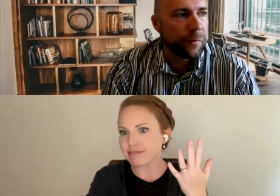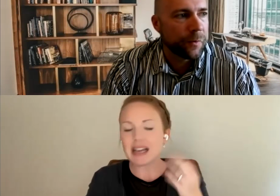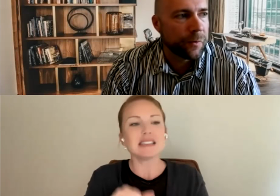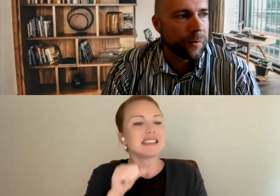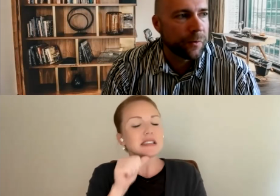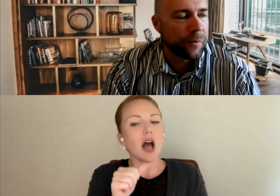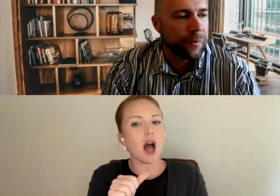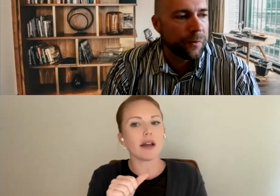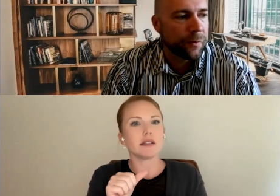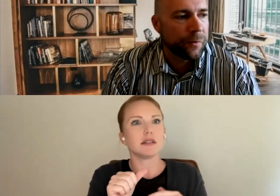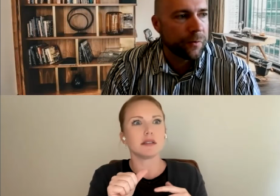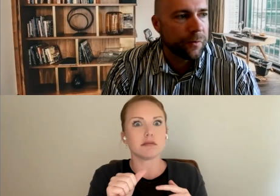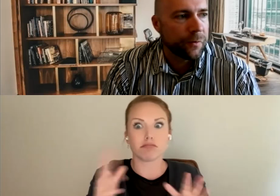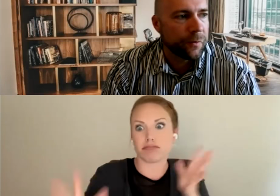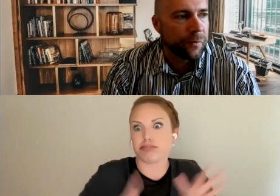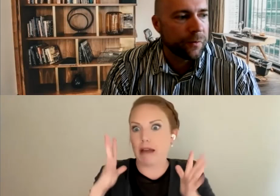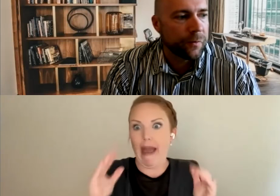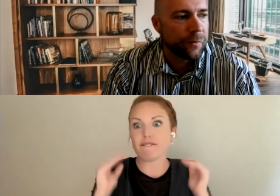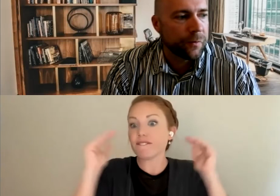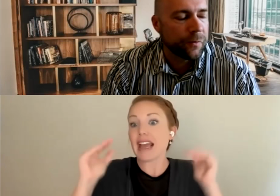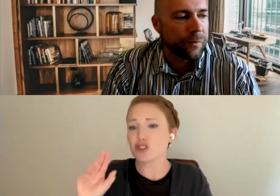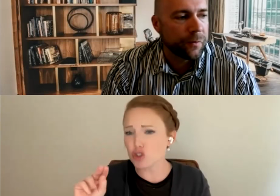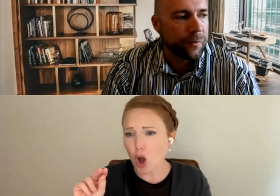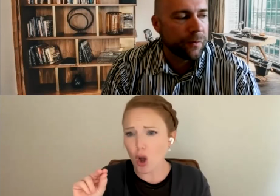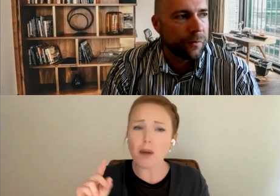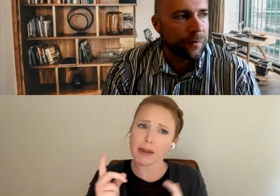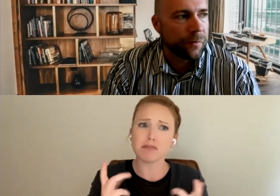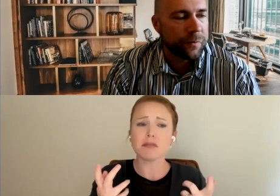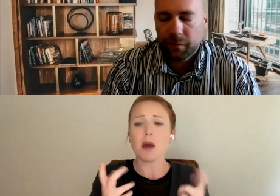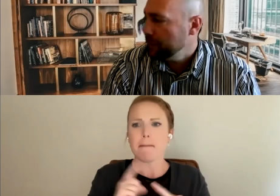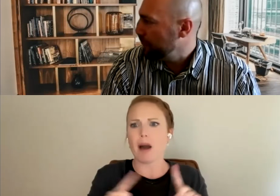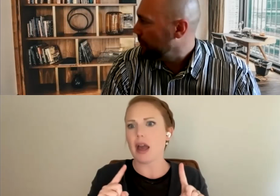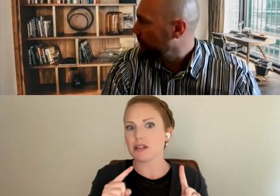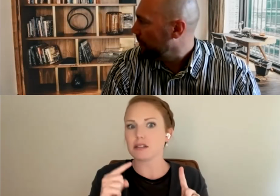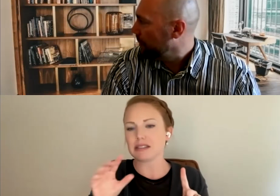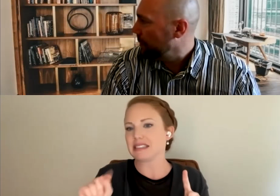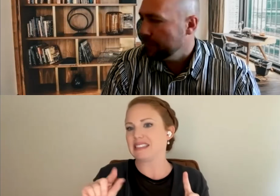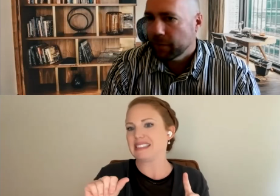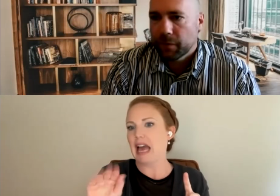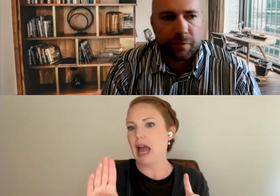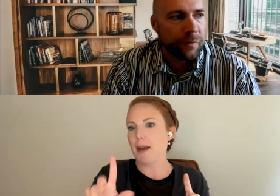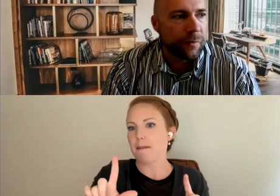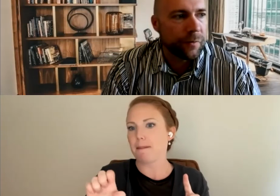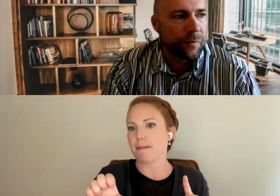proposals that have been pitched in this deck, but no, the answer is no, I don't have it.